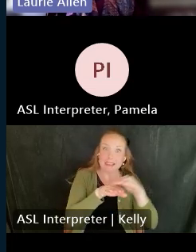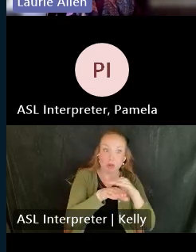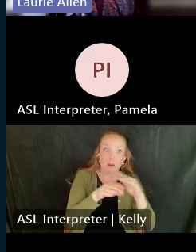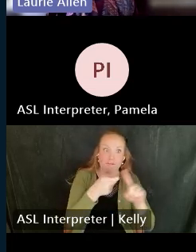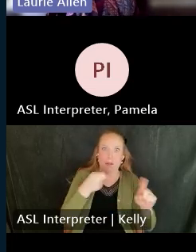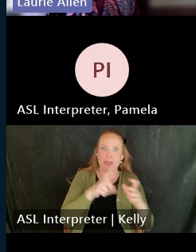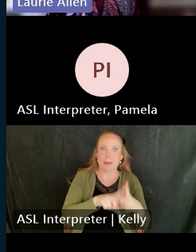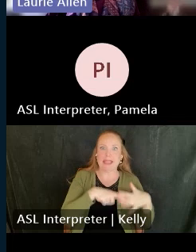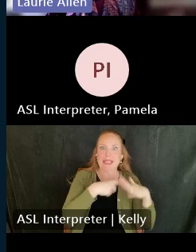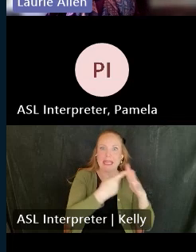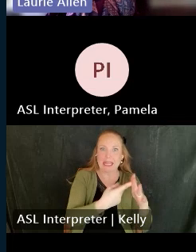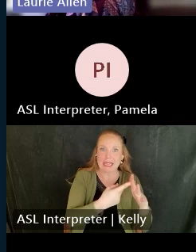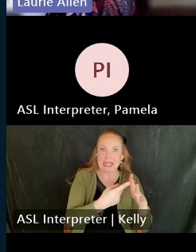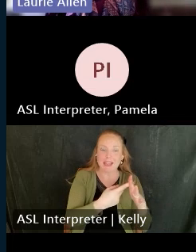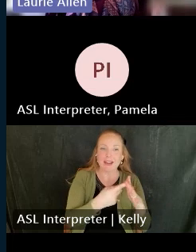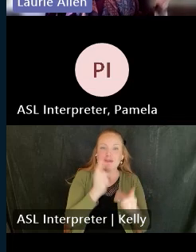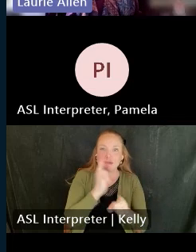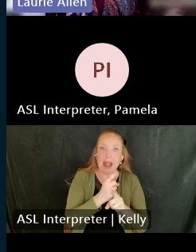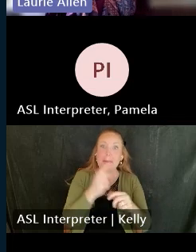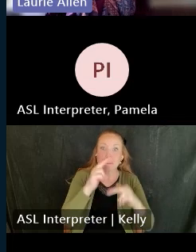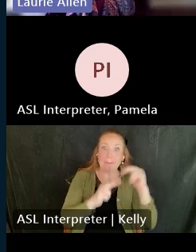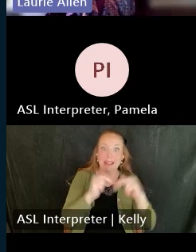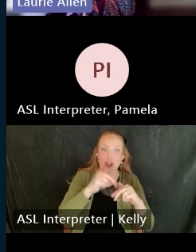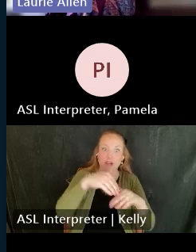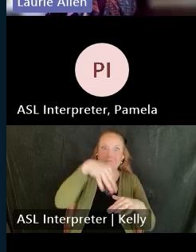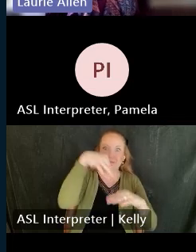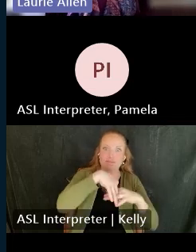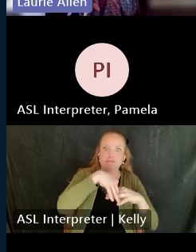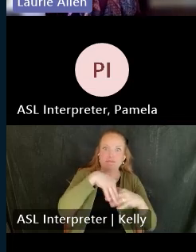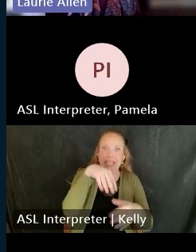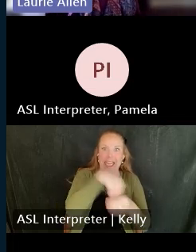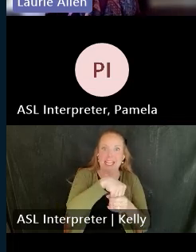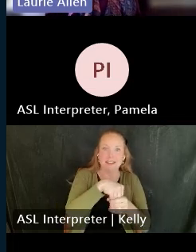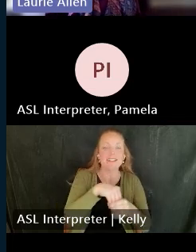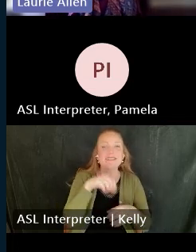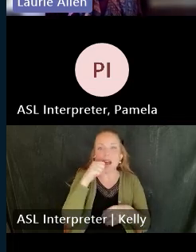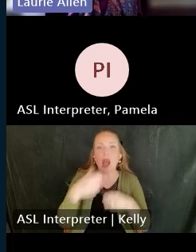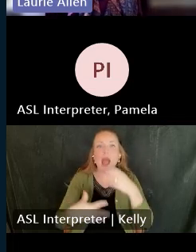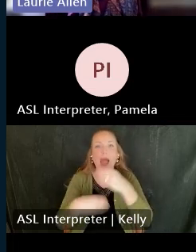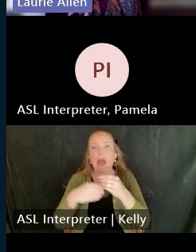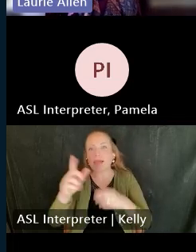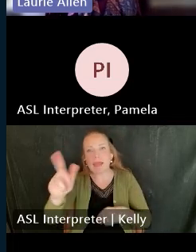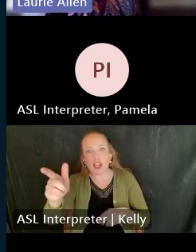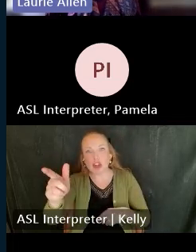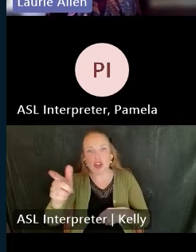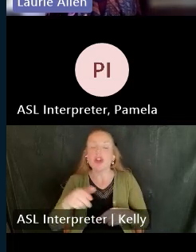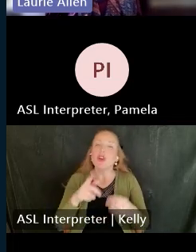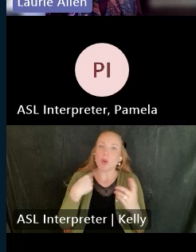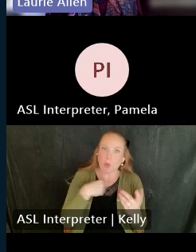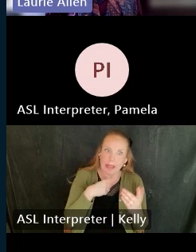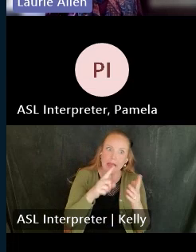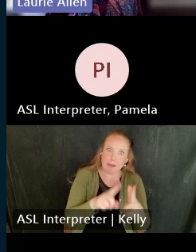We take a “build it in, don't bolt it on” approach. Same way with content. I create it accessibly from the beginning, so we don't have to correct a lot